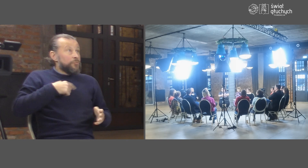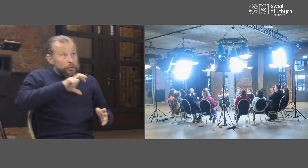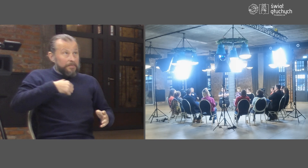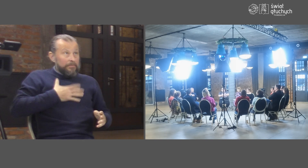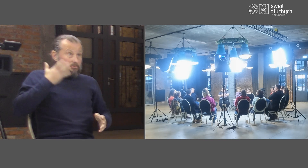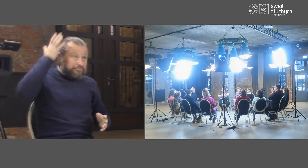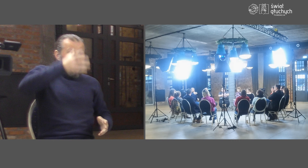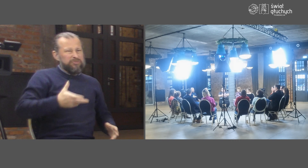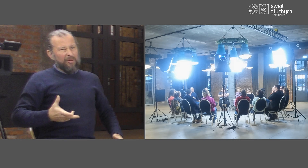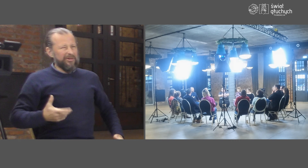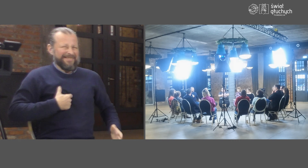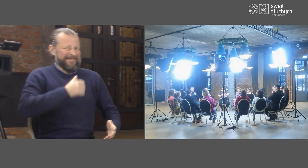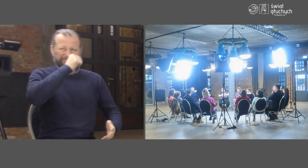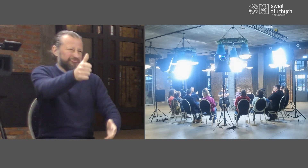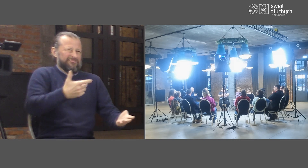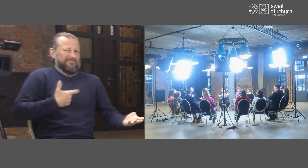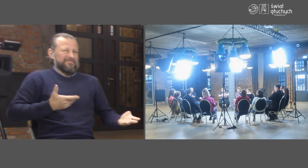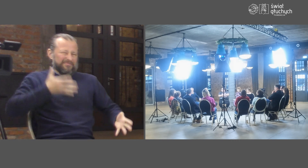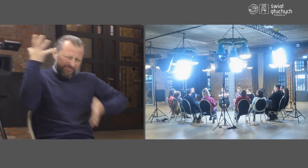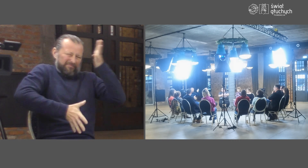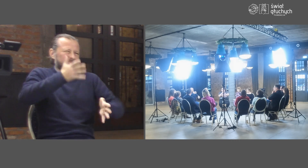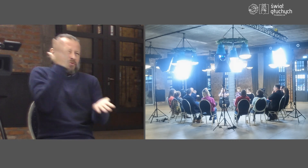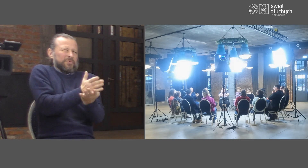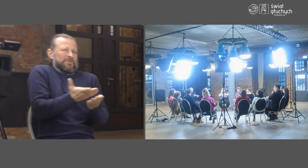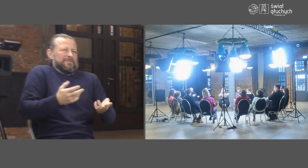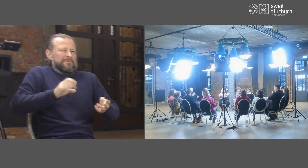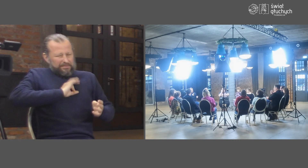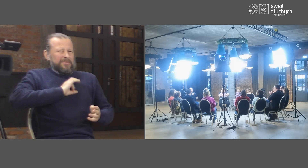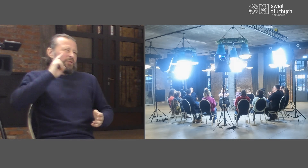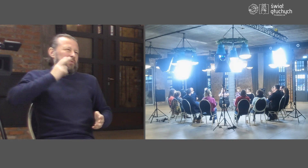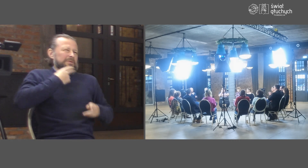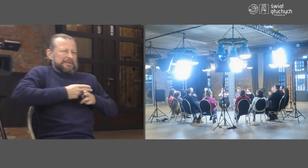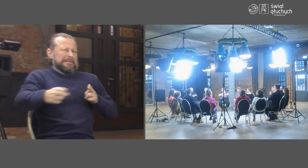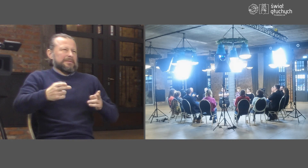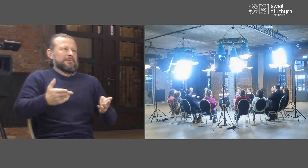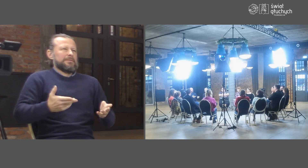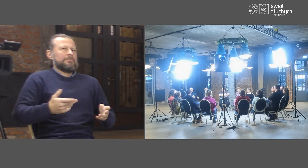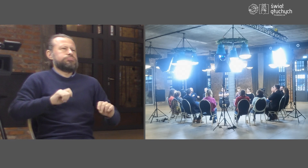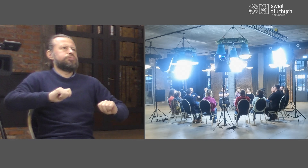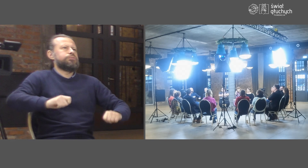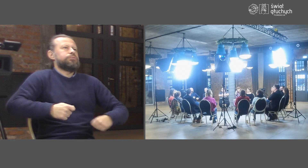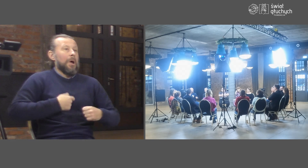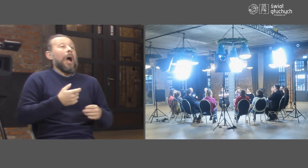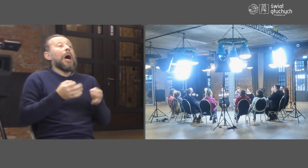Will I speak in the future? No way. I will always sign. I am Deaf, but they force me.